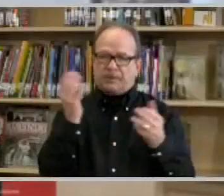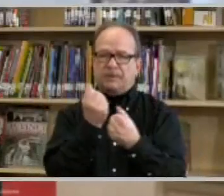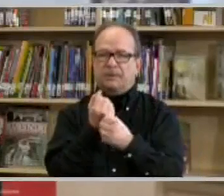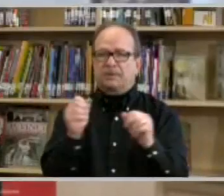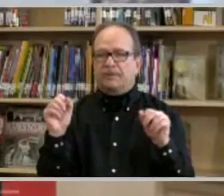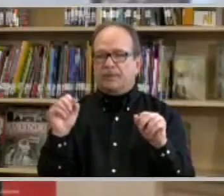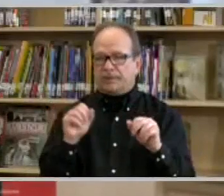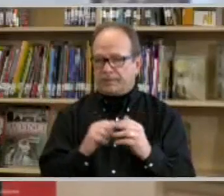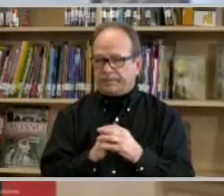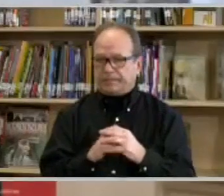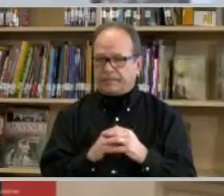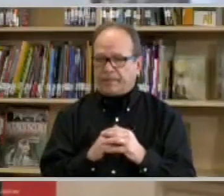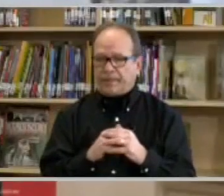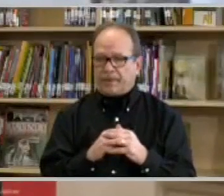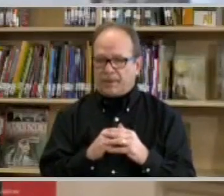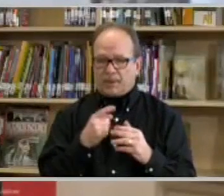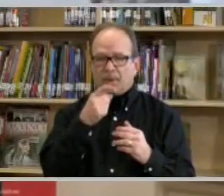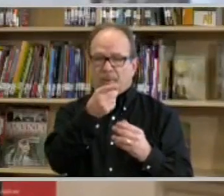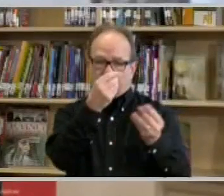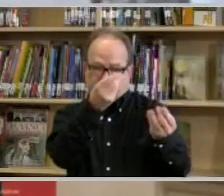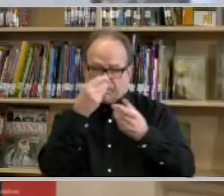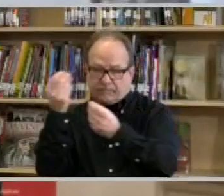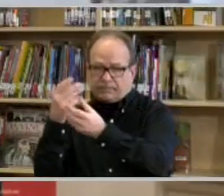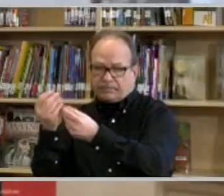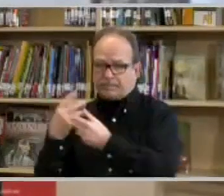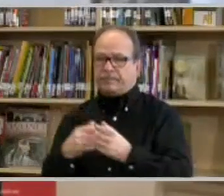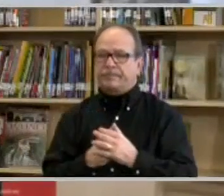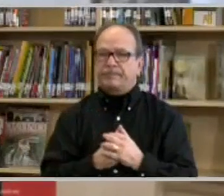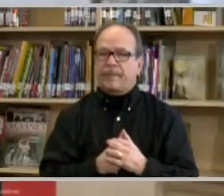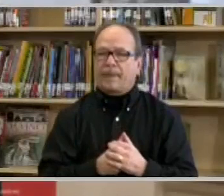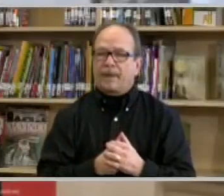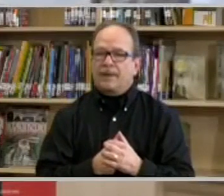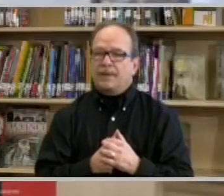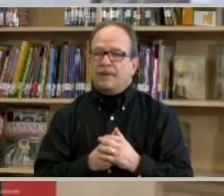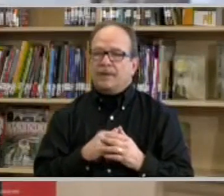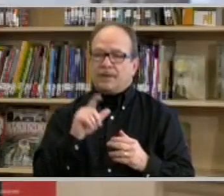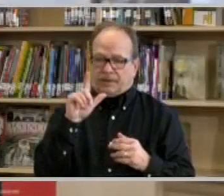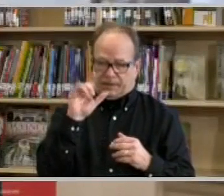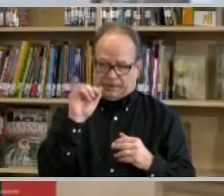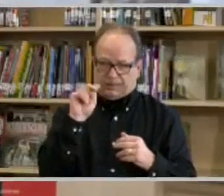PUBLIC SAFETY SURVEY, AND WE'RE ASKING FOR YOUR INPUT.